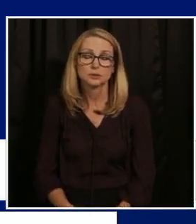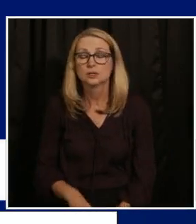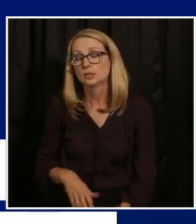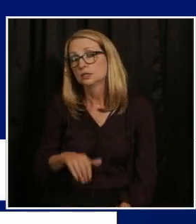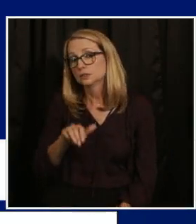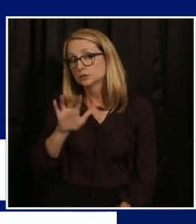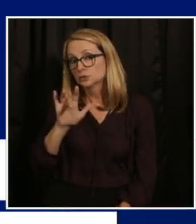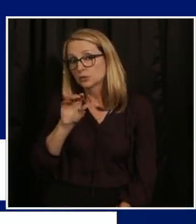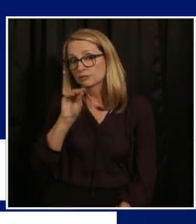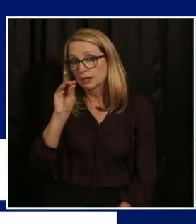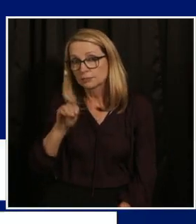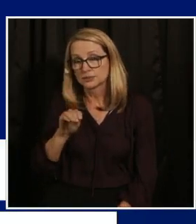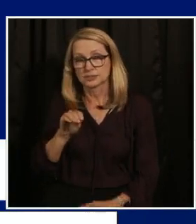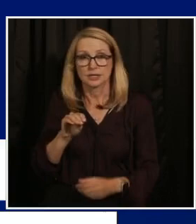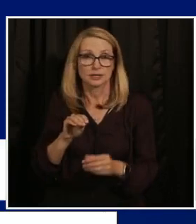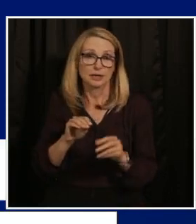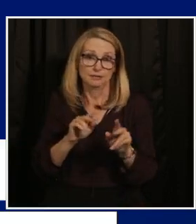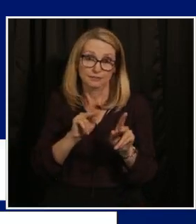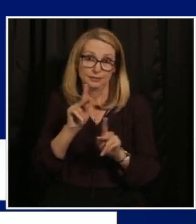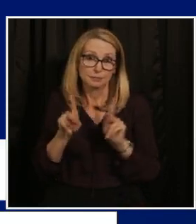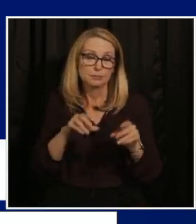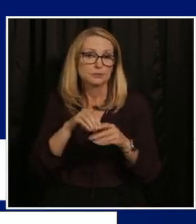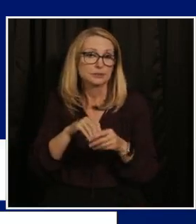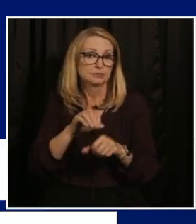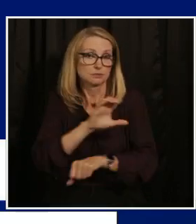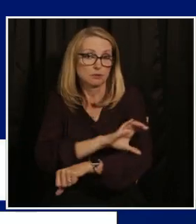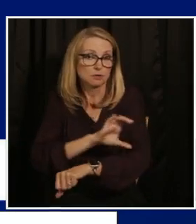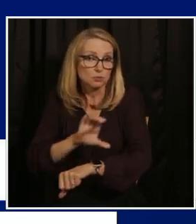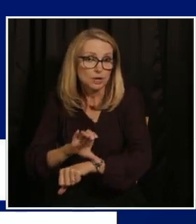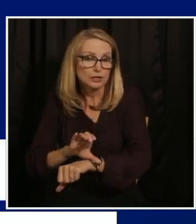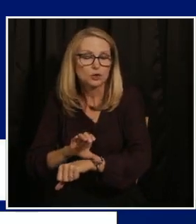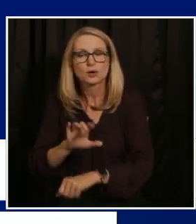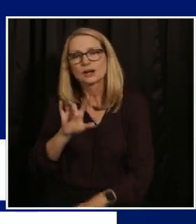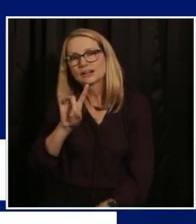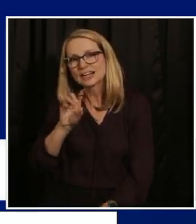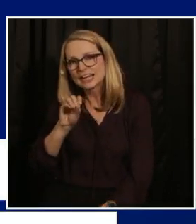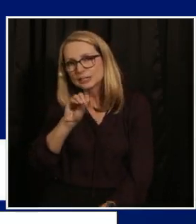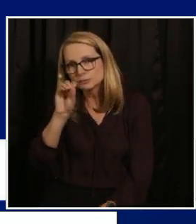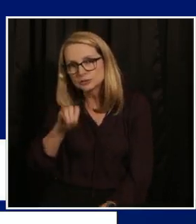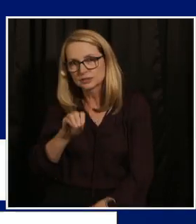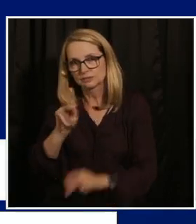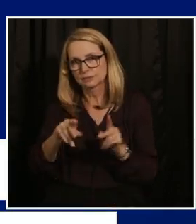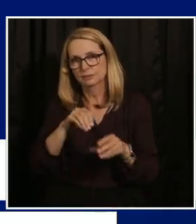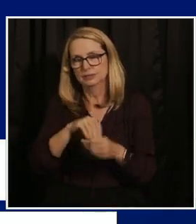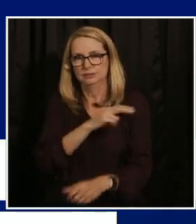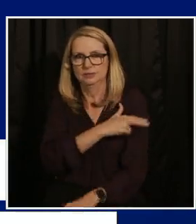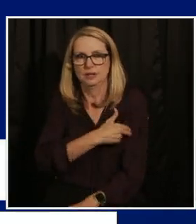is 80 of the hospitalizations and they have worse outcomes higher death rate longer hospital stays